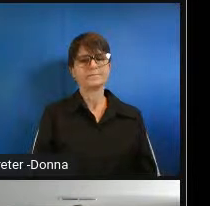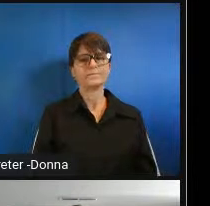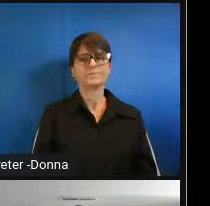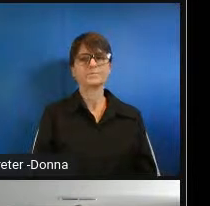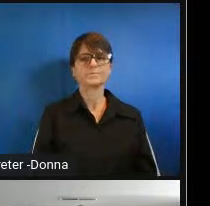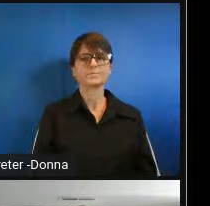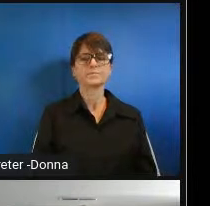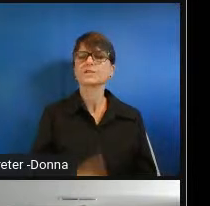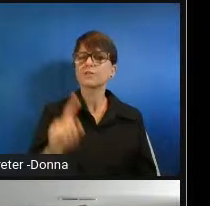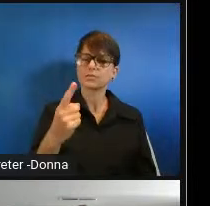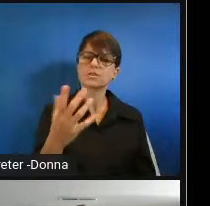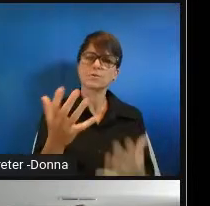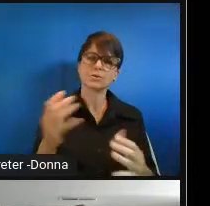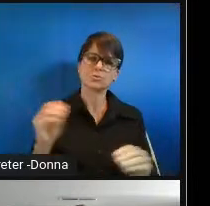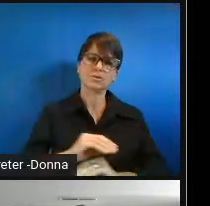with Dialog.